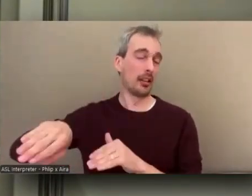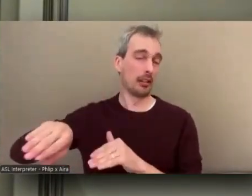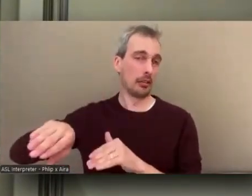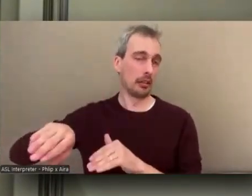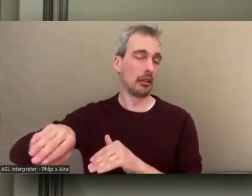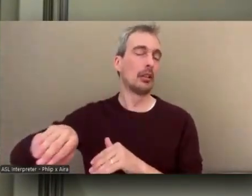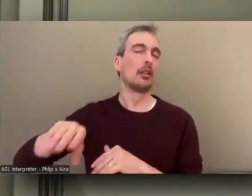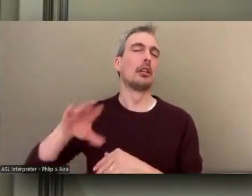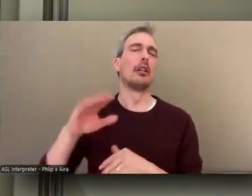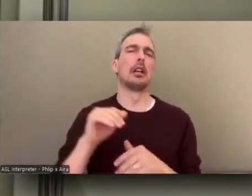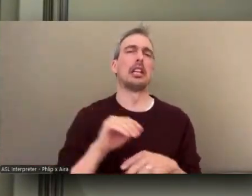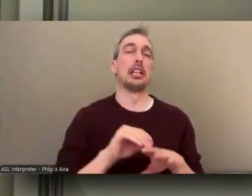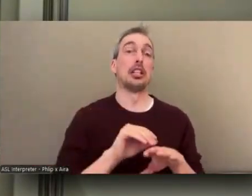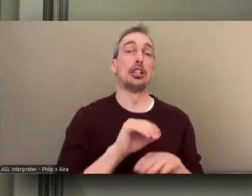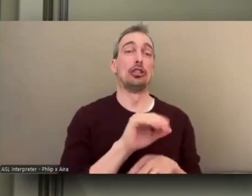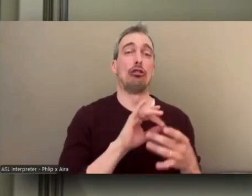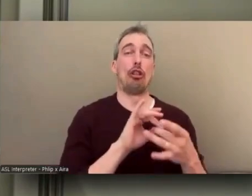But it's how... I've kind of seen it done.